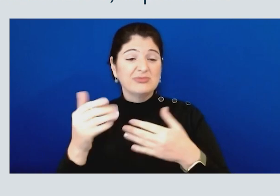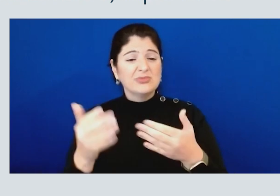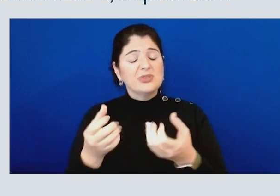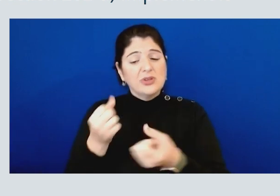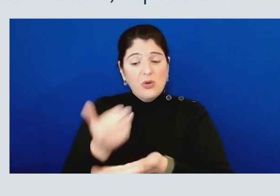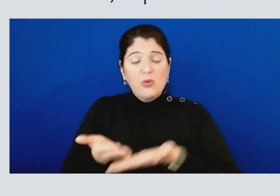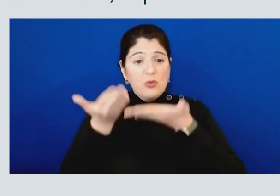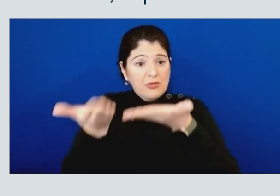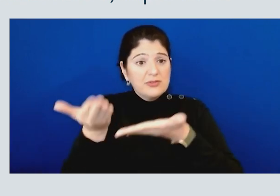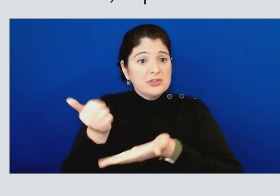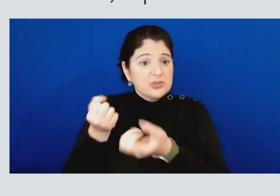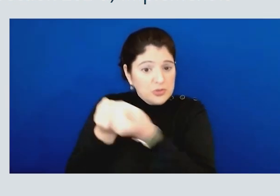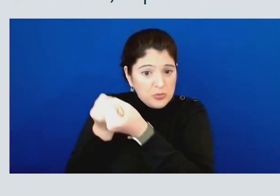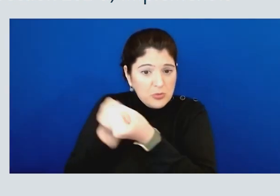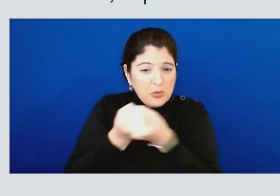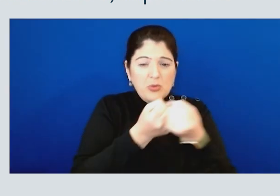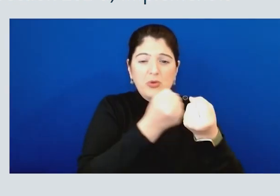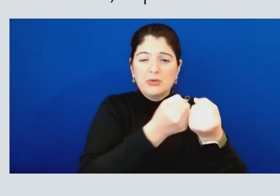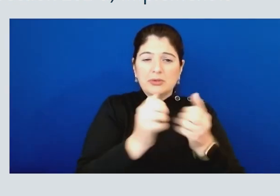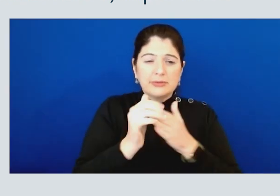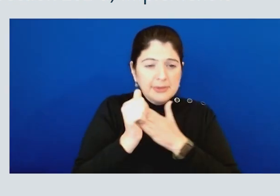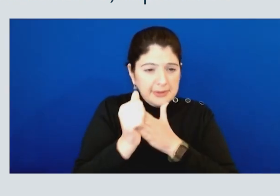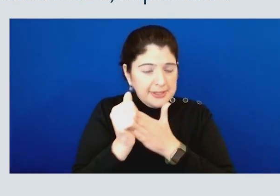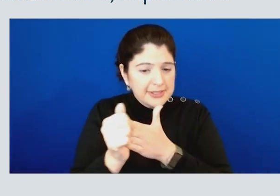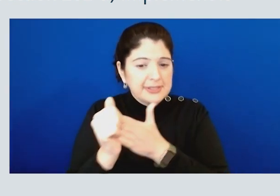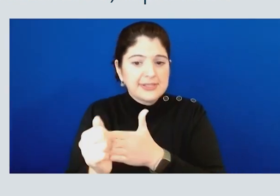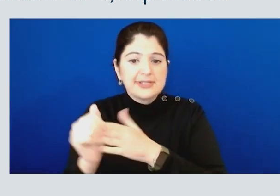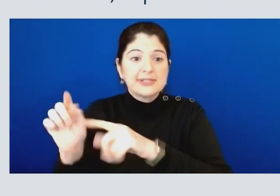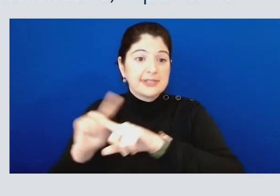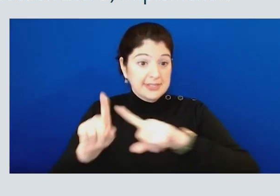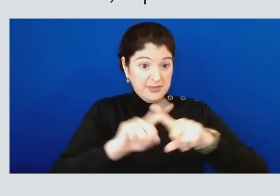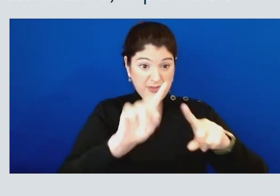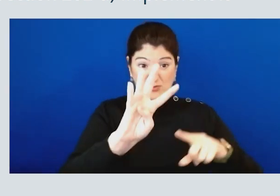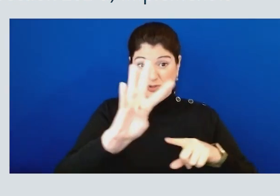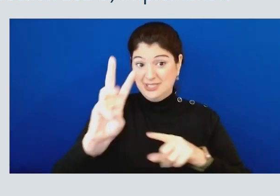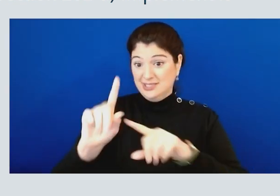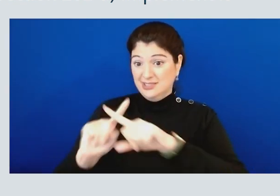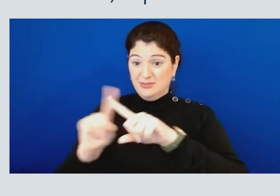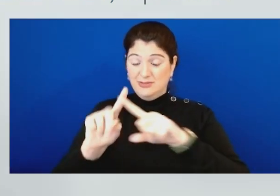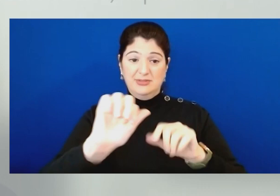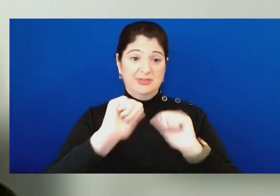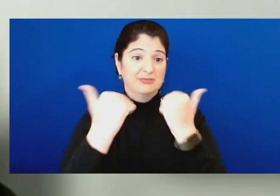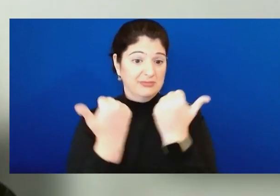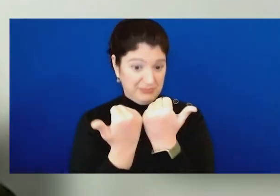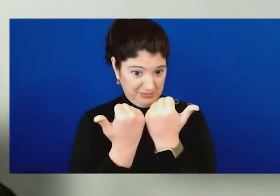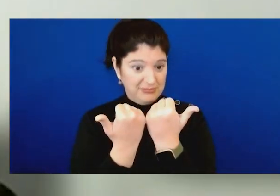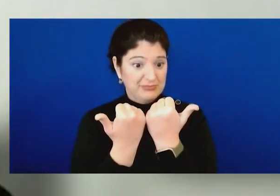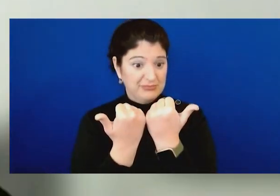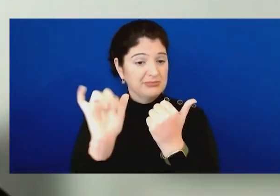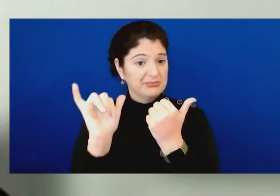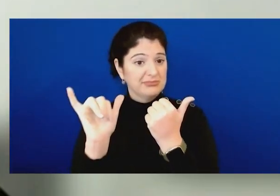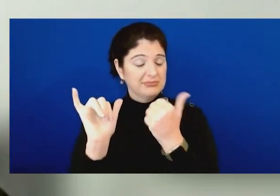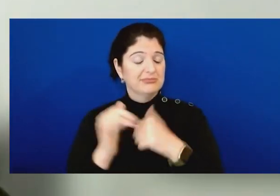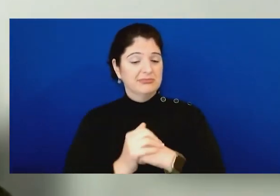and coordination across the New York State executive agencies that I just mentioned. With that overview, I now will hand the presentation